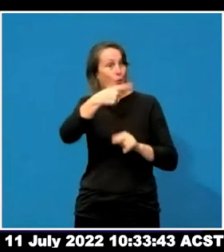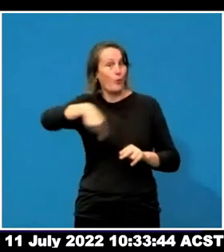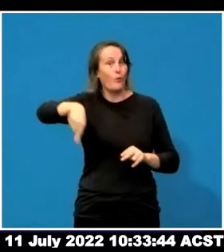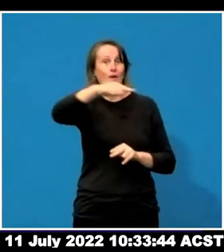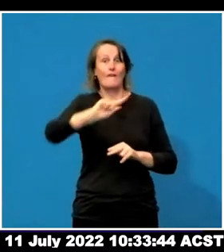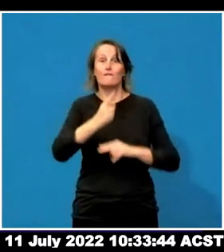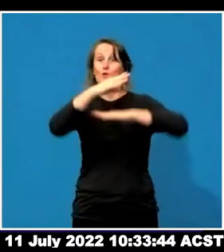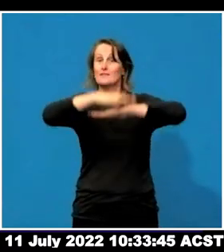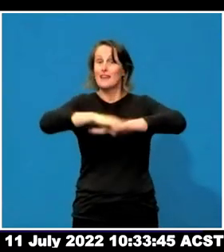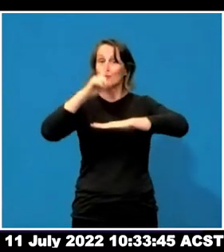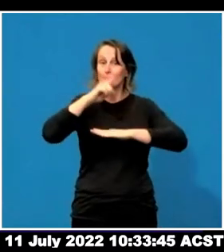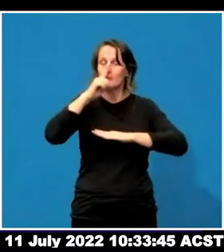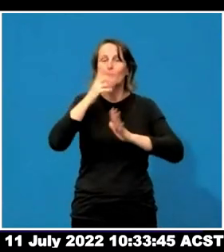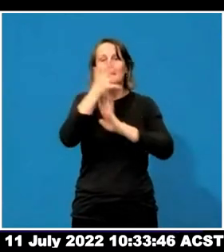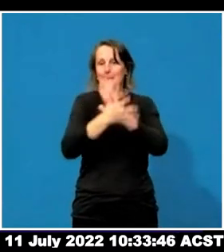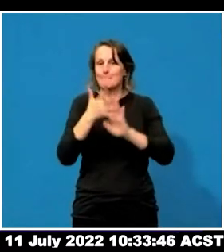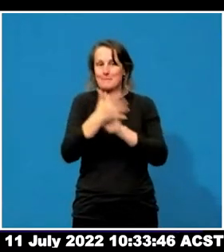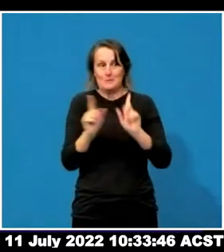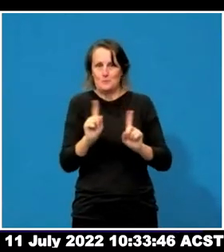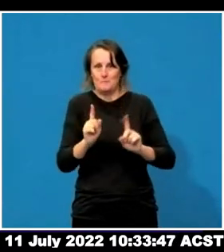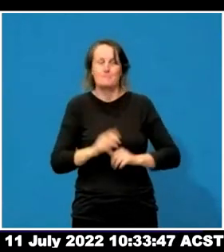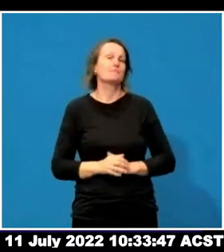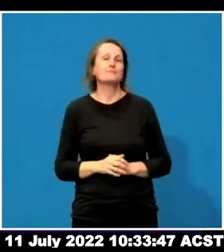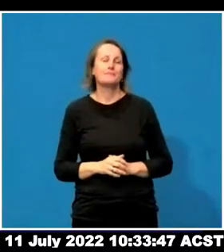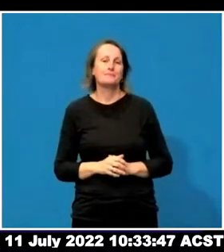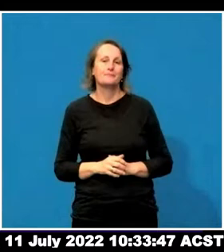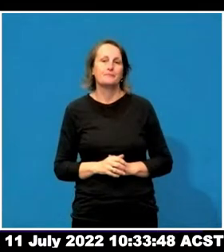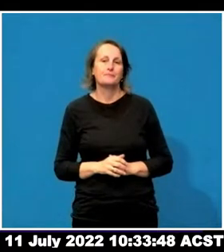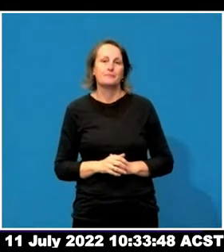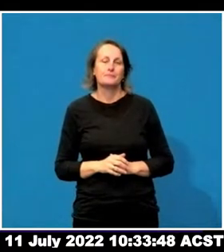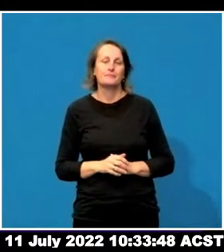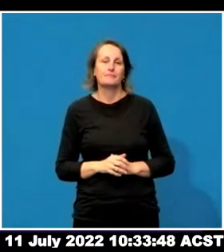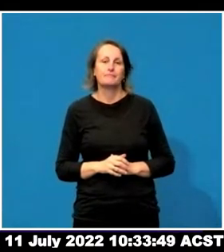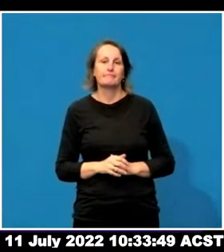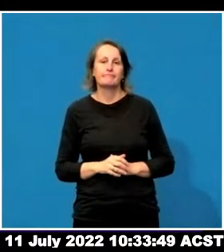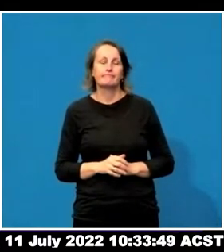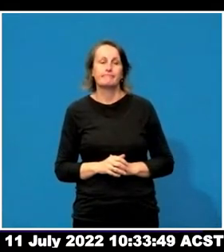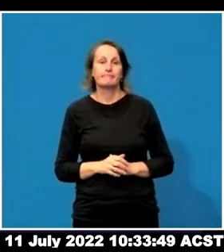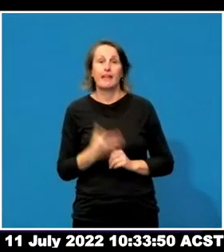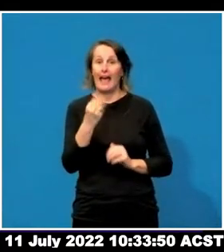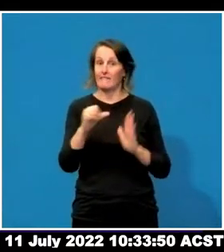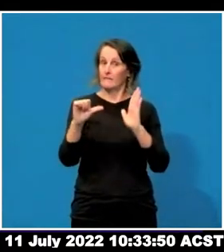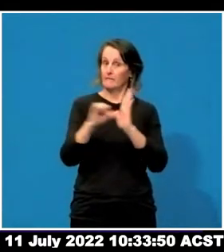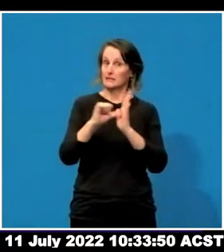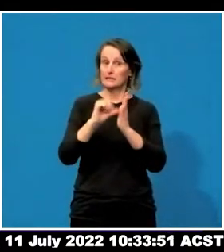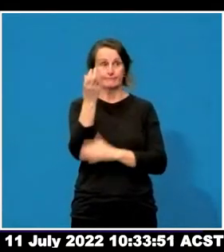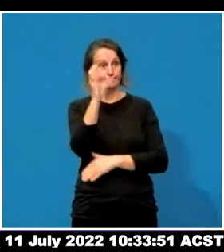it describes a situation where the available funded support services simply cannot meet